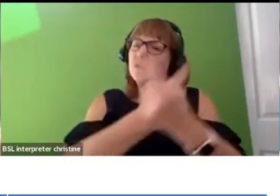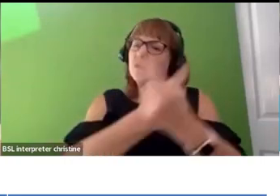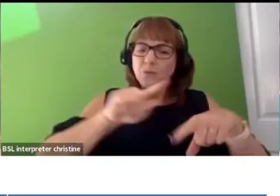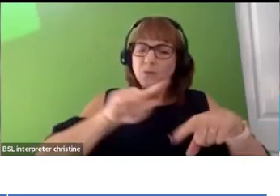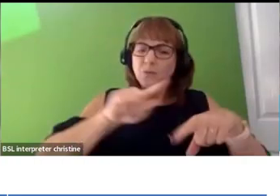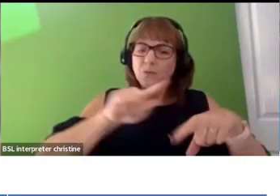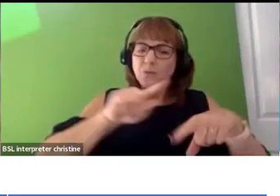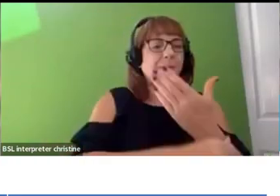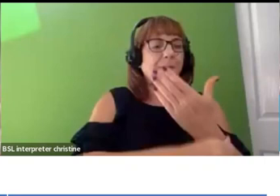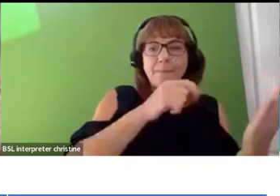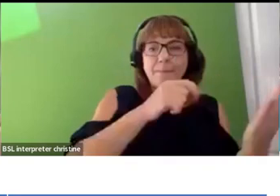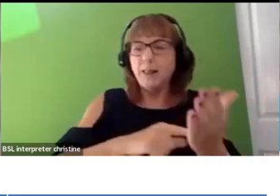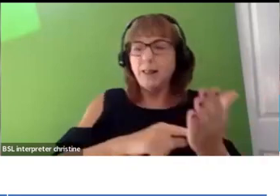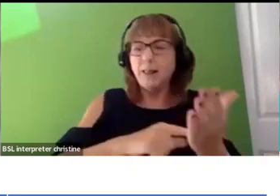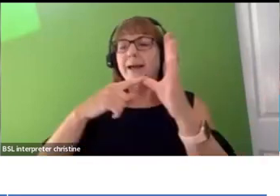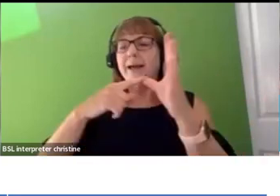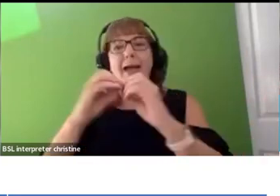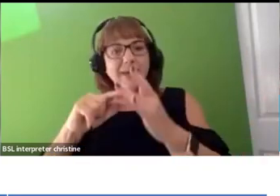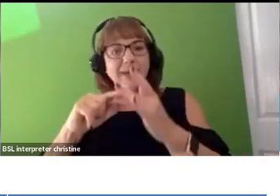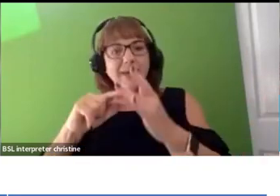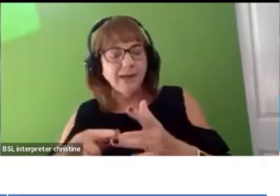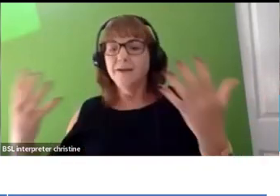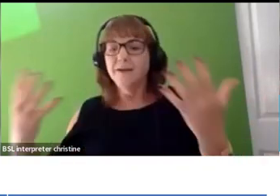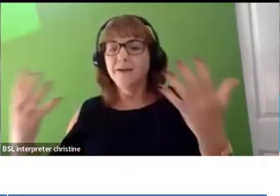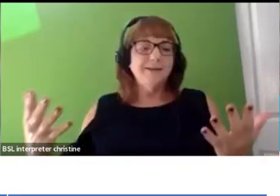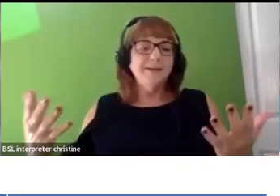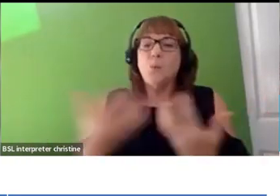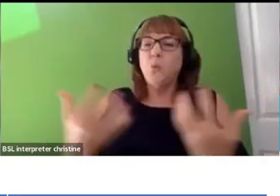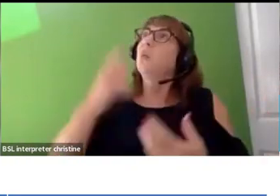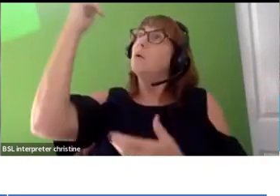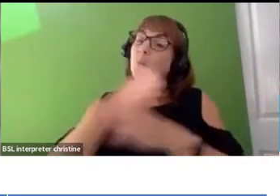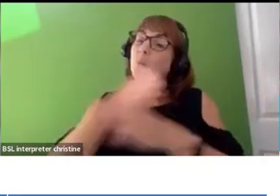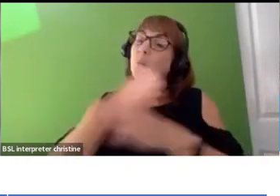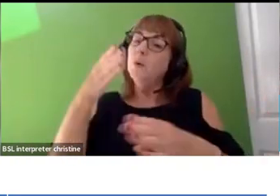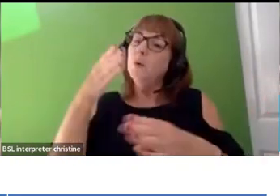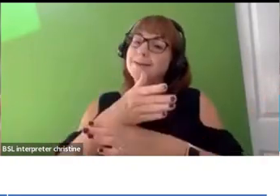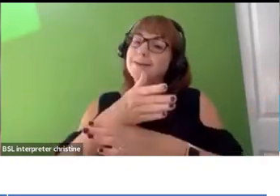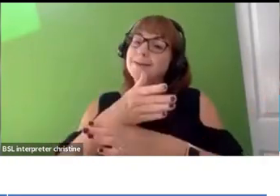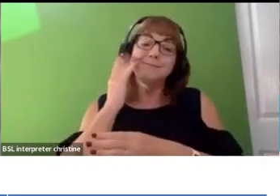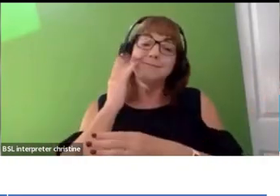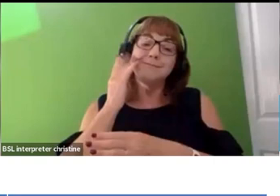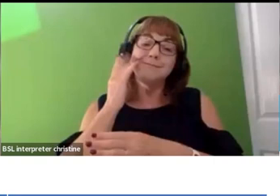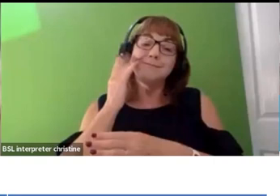church ministry, gives us so much opportunity to enable people to be released in their gifting in